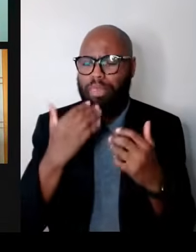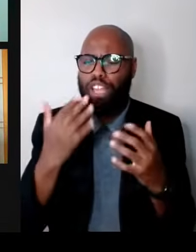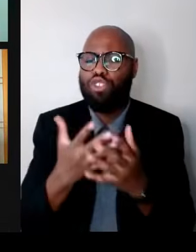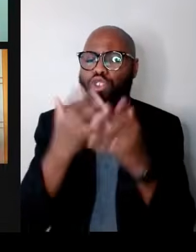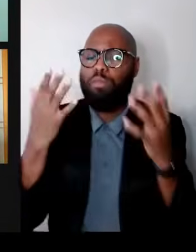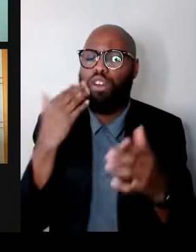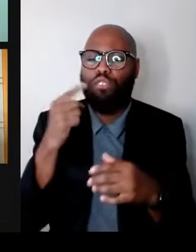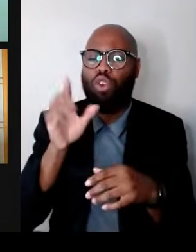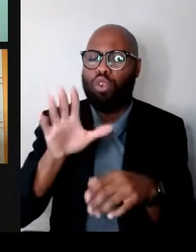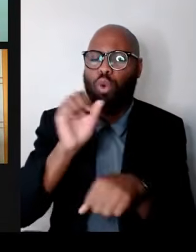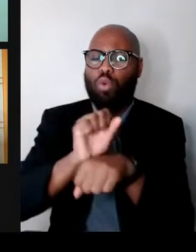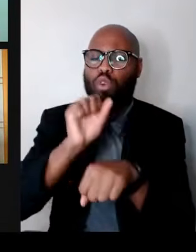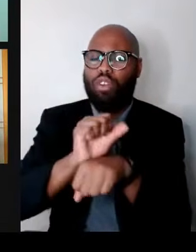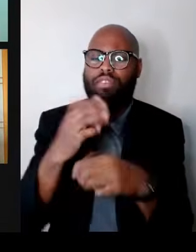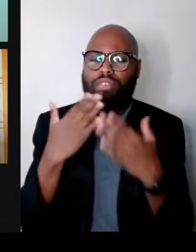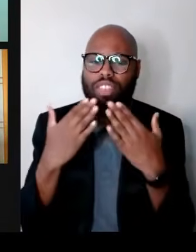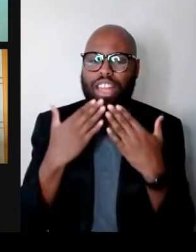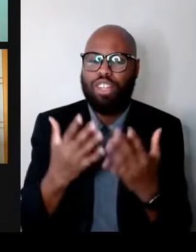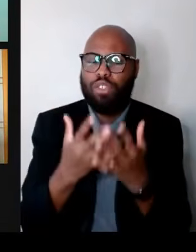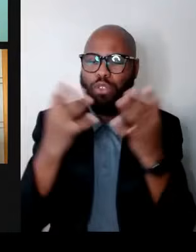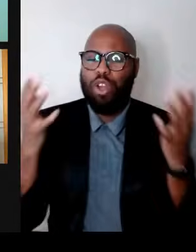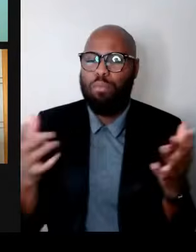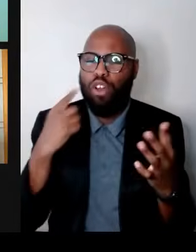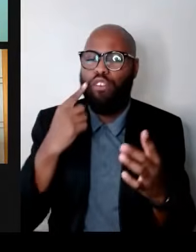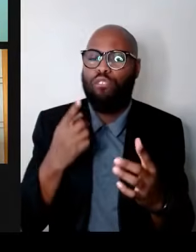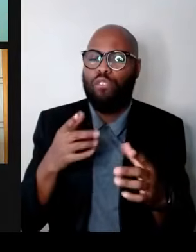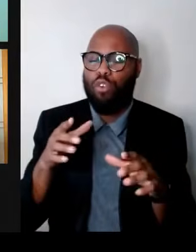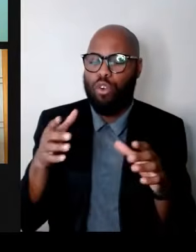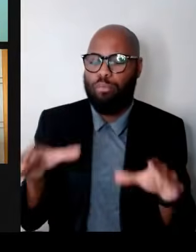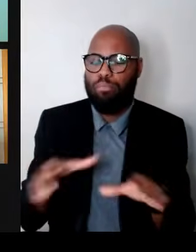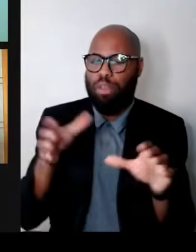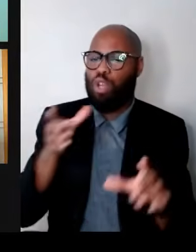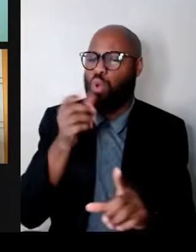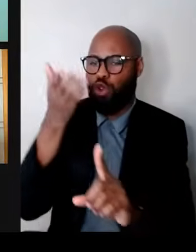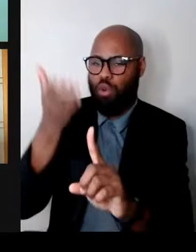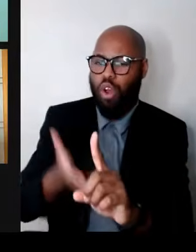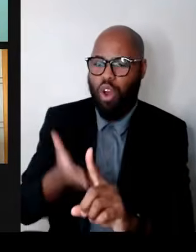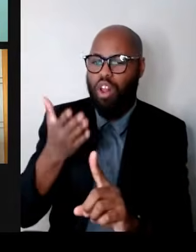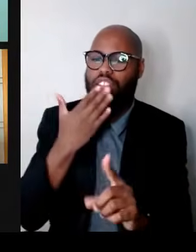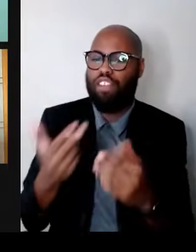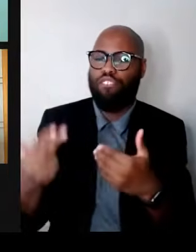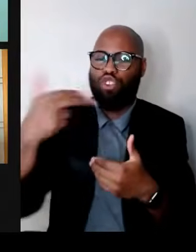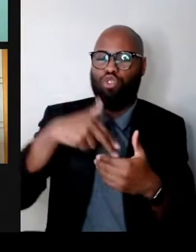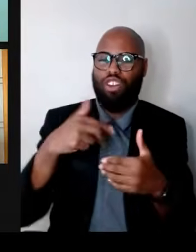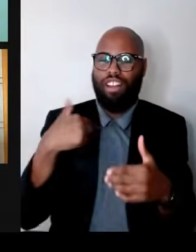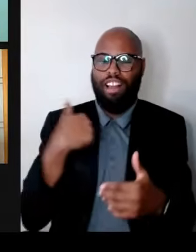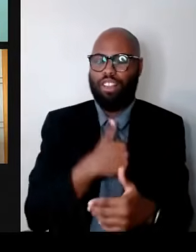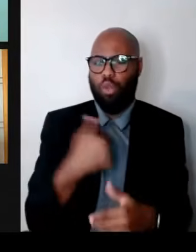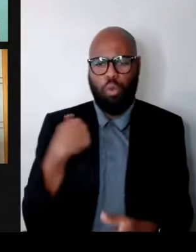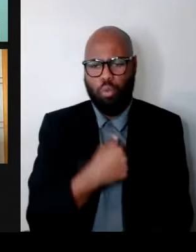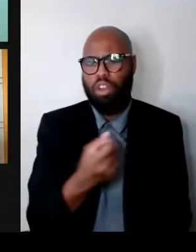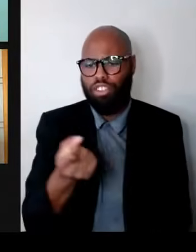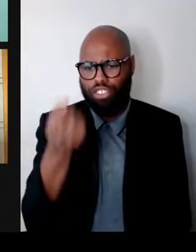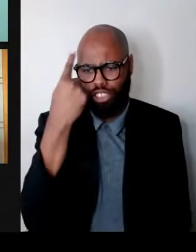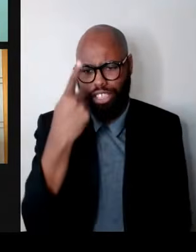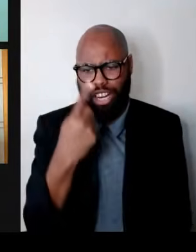Thank you for being you and thank you for being here with us right now. We understand that you had to make a move.